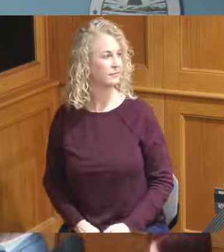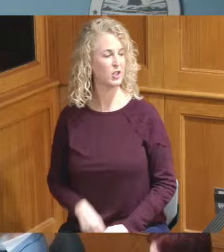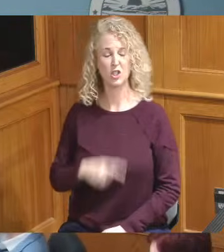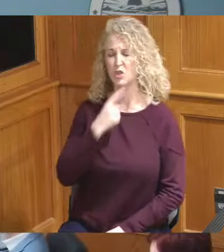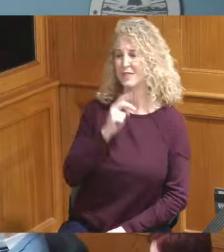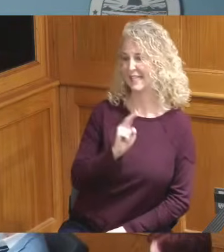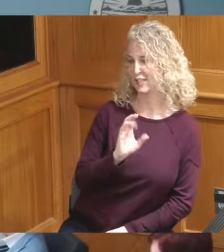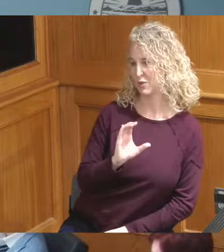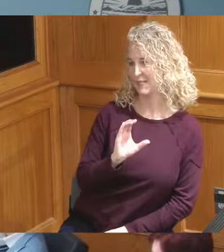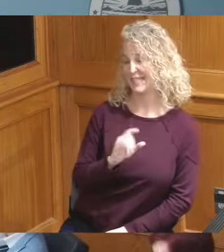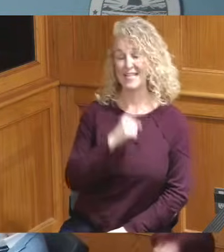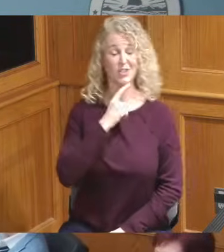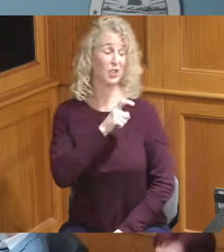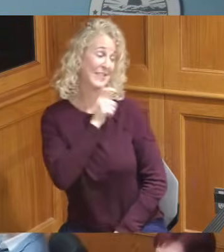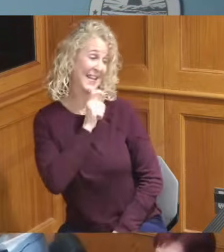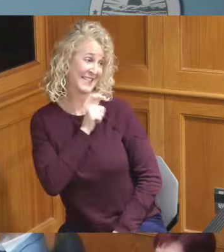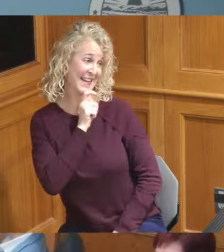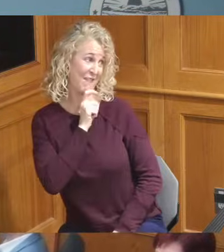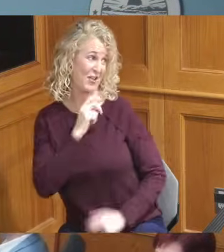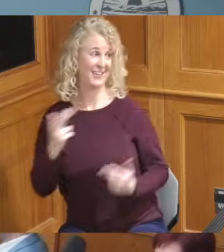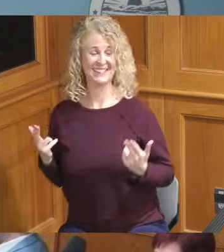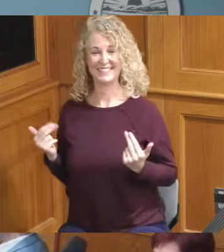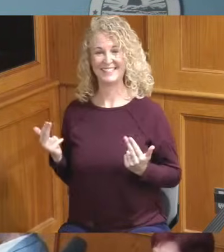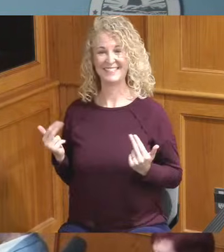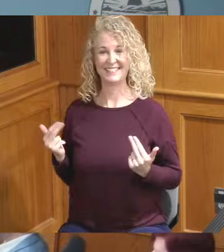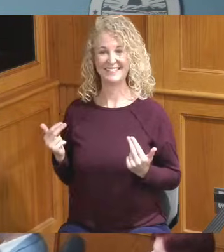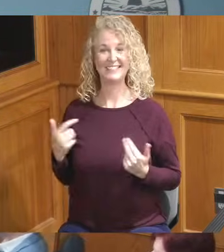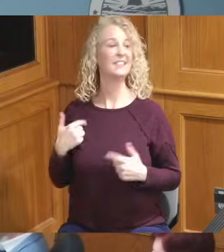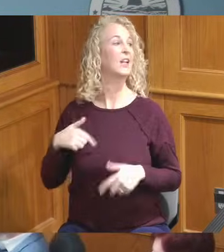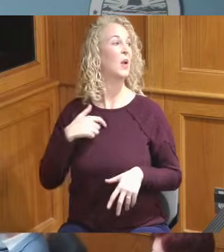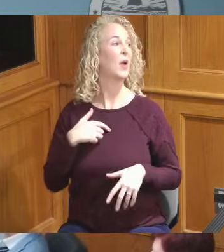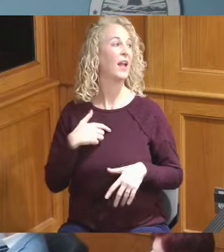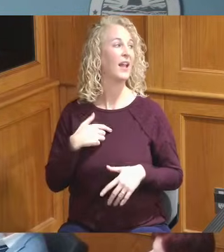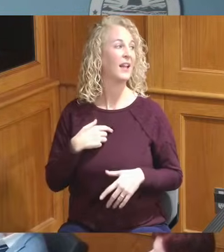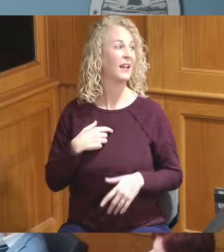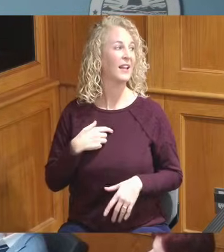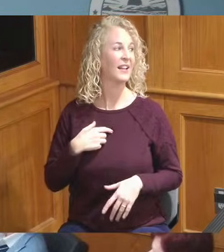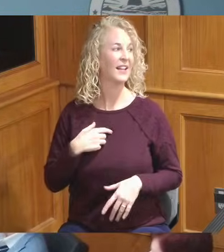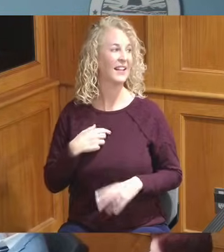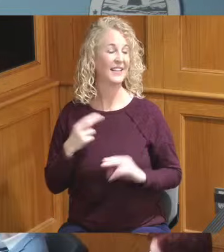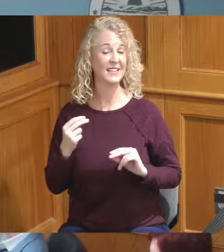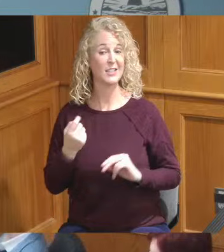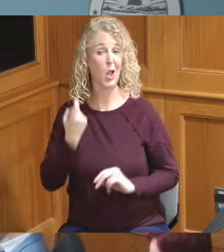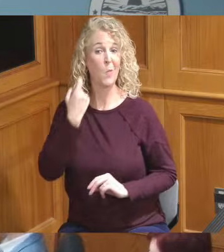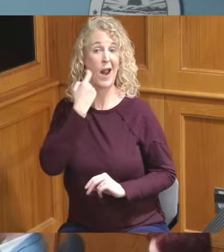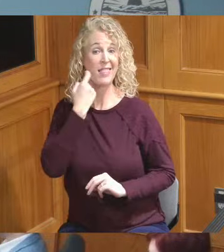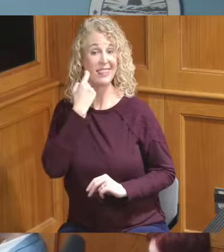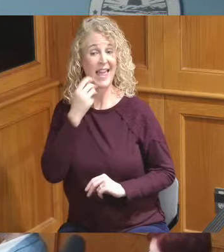right? She said Xavier. We do get UC but in Miami, our last one was Miami. But now,